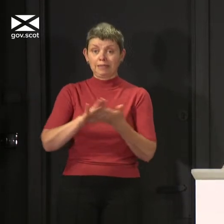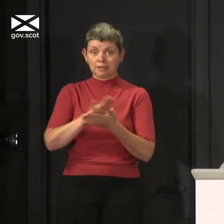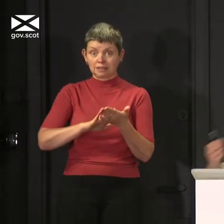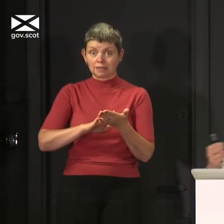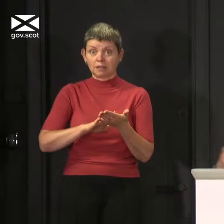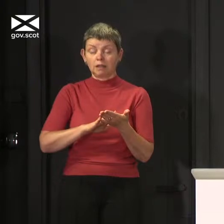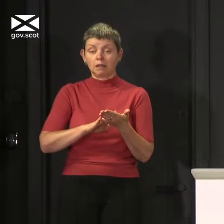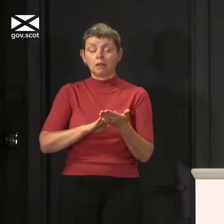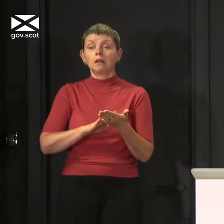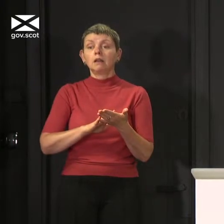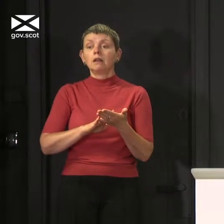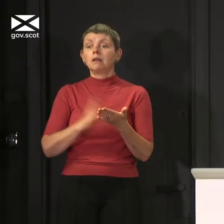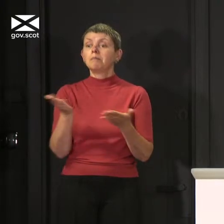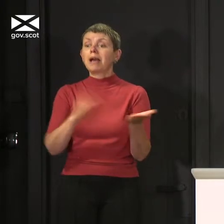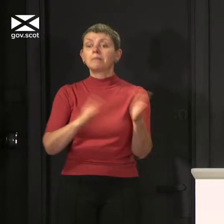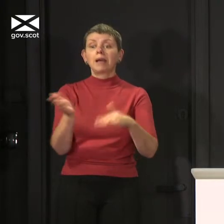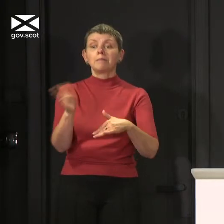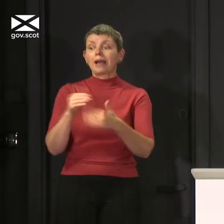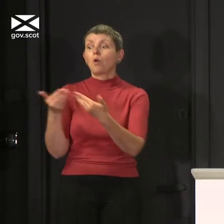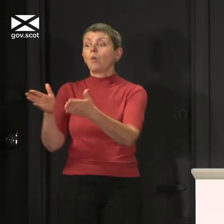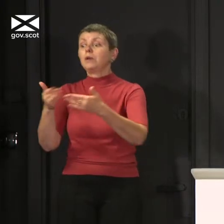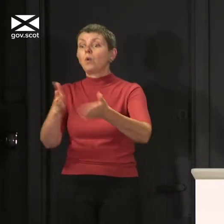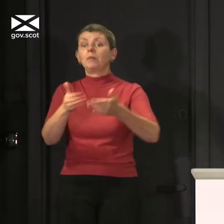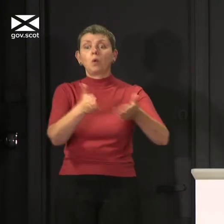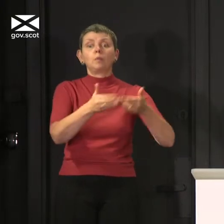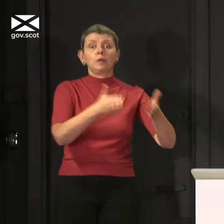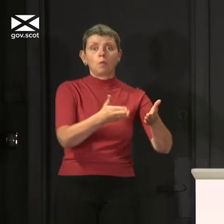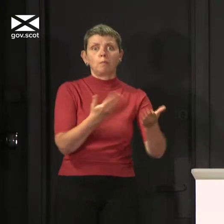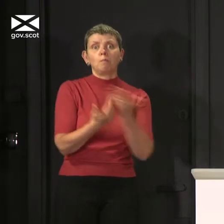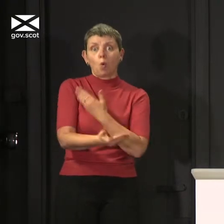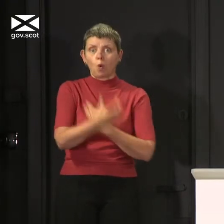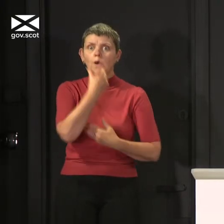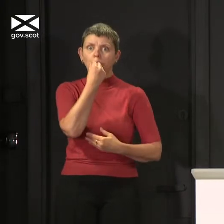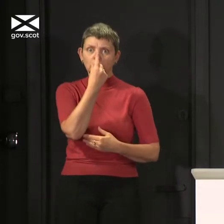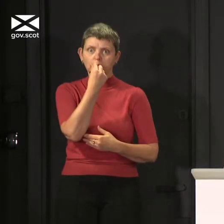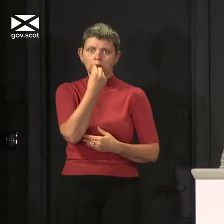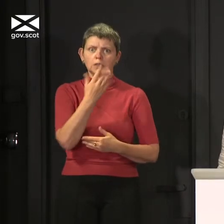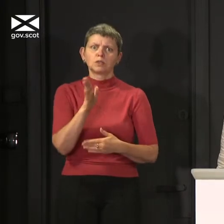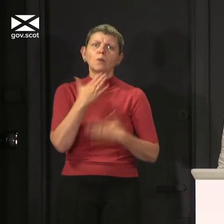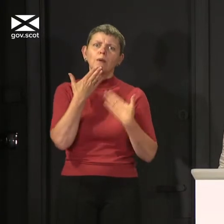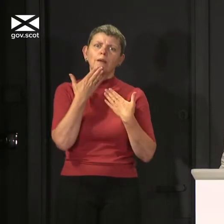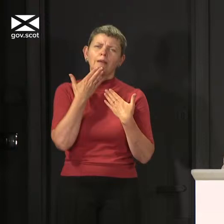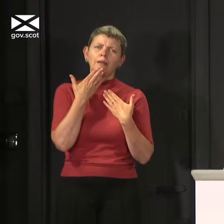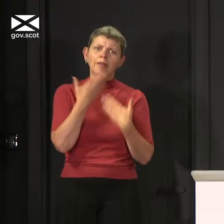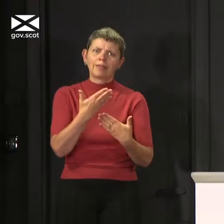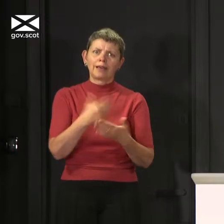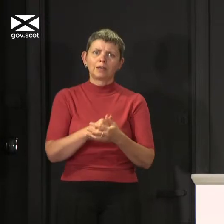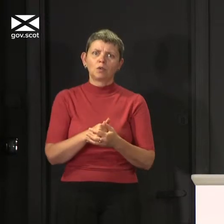introduce more normality into our lives sooner rather than later. So, thank you all for joining